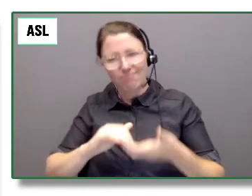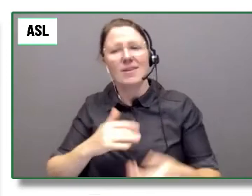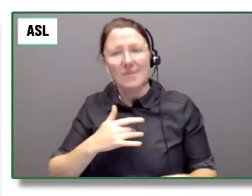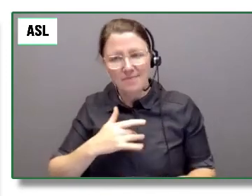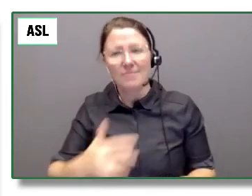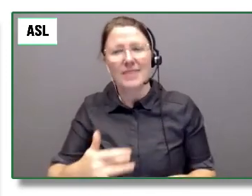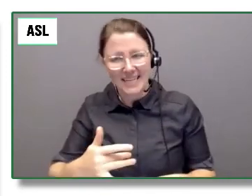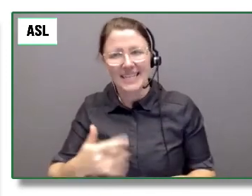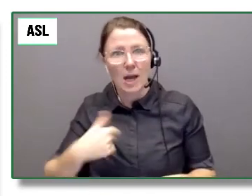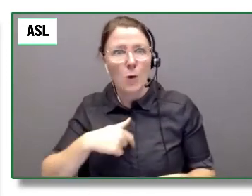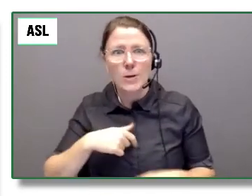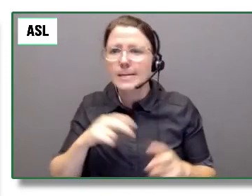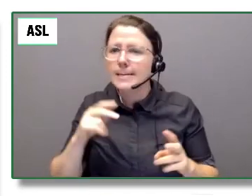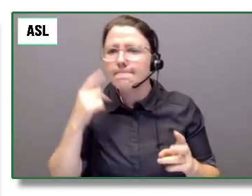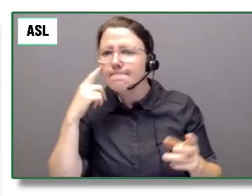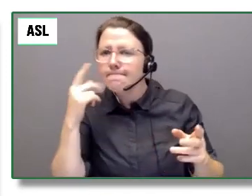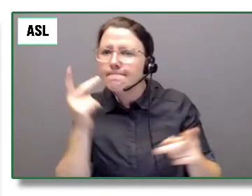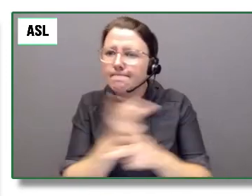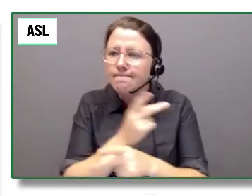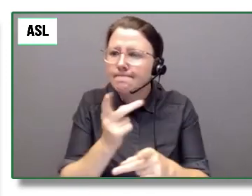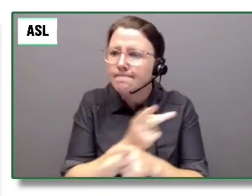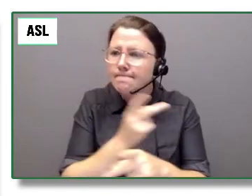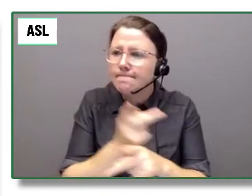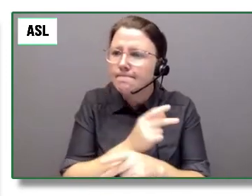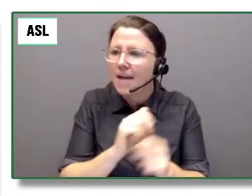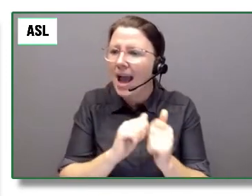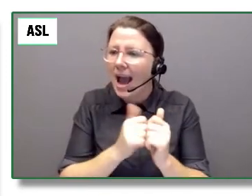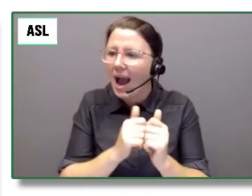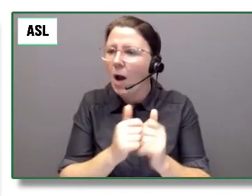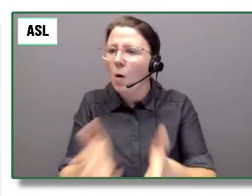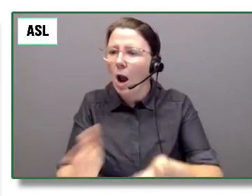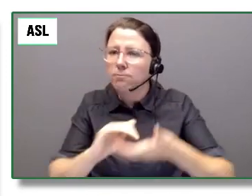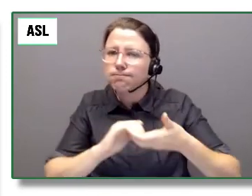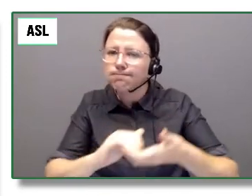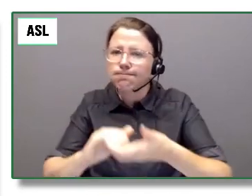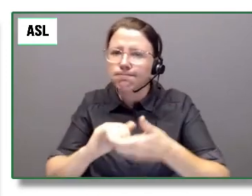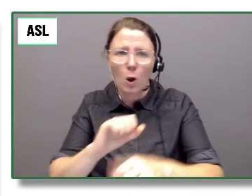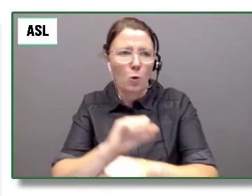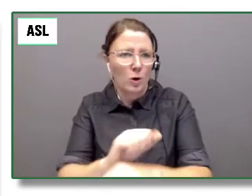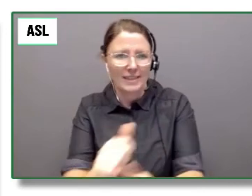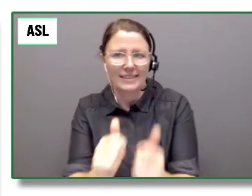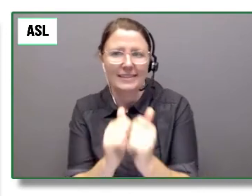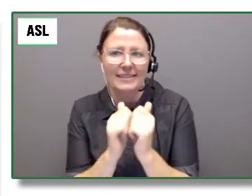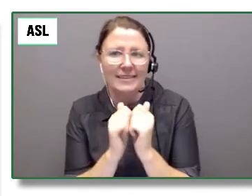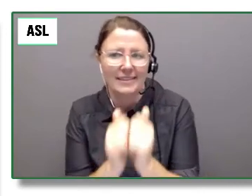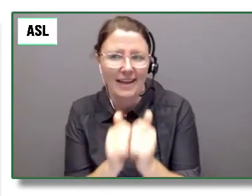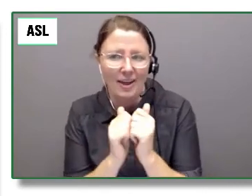together to remove these barriers. We're able to get closer to that space,